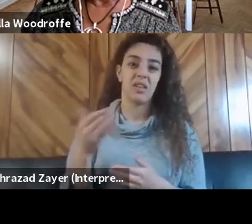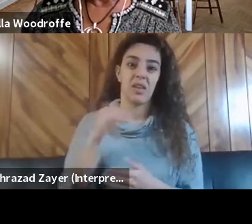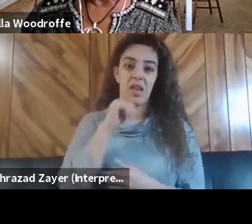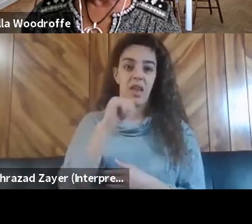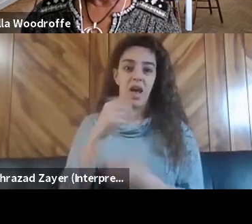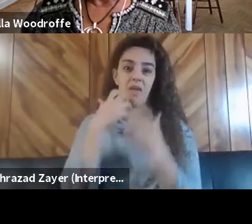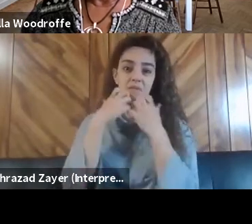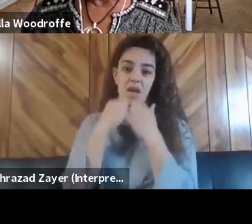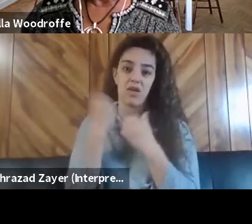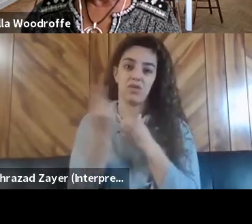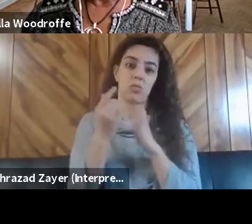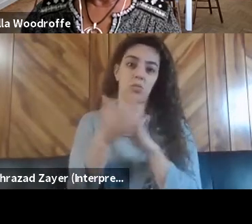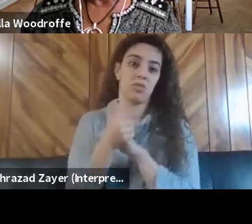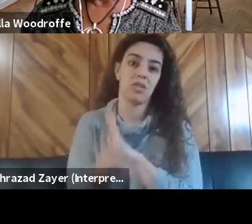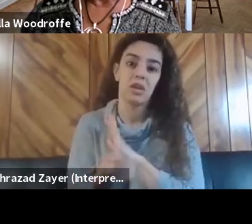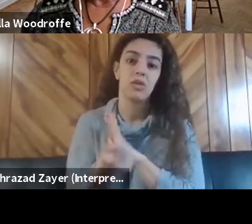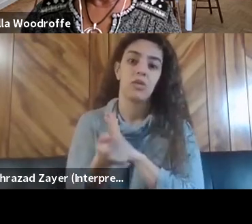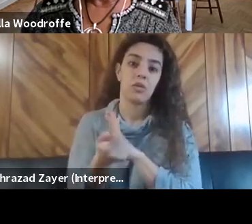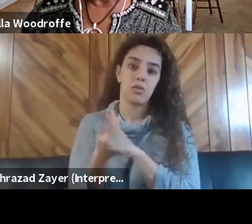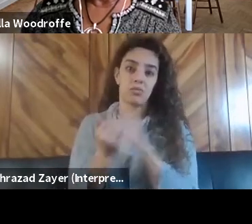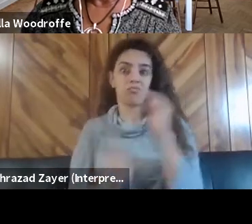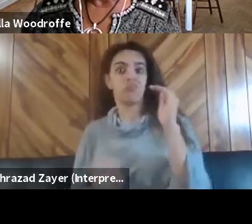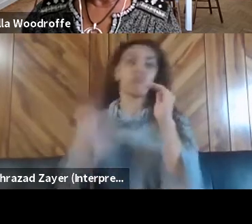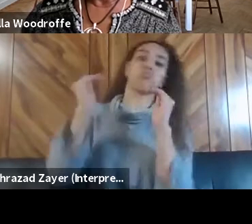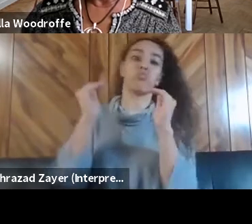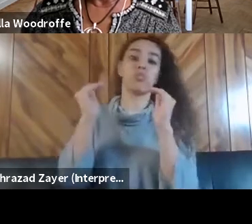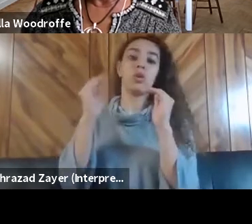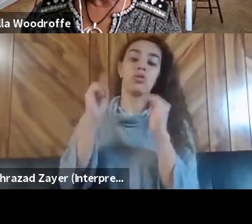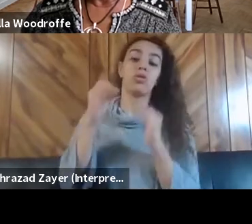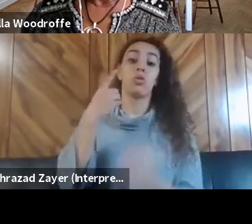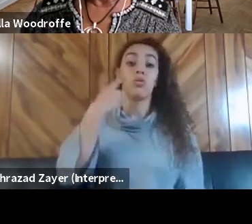for us, as parents who have to advocate for our children, is to